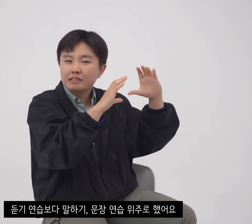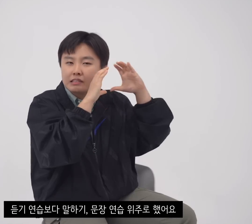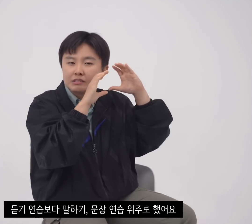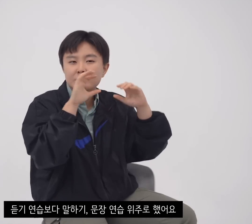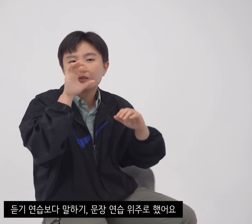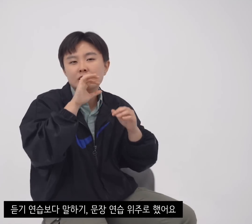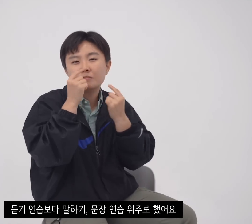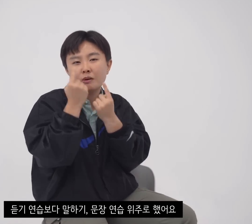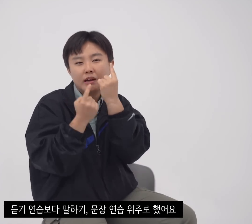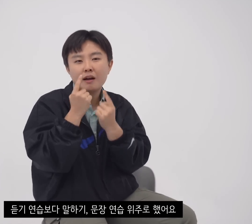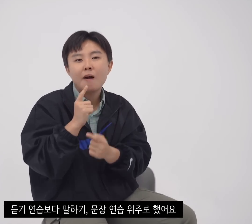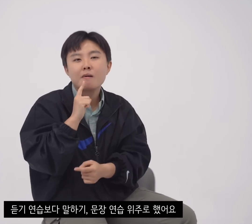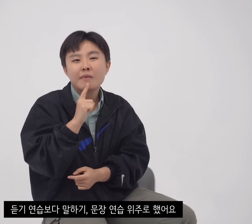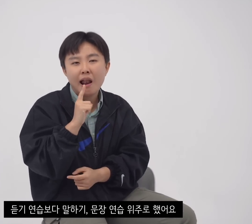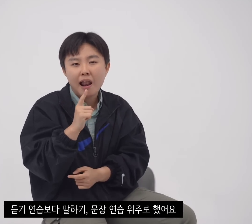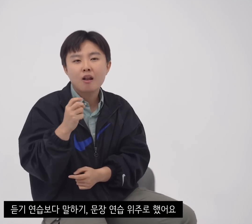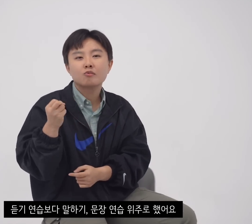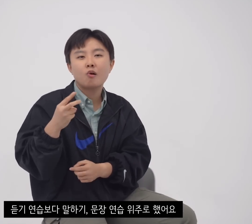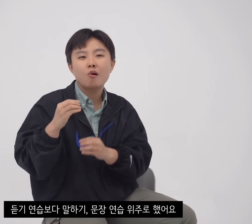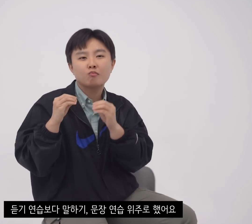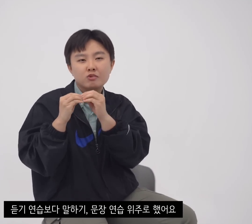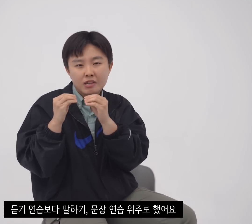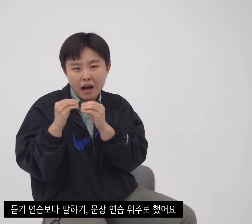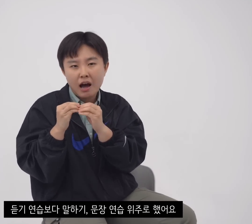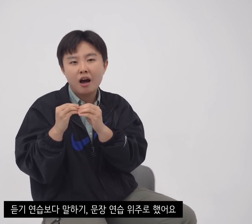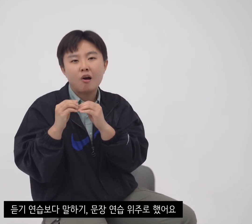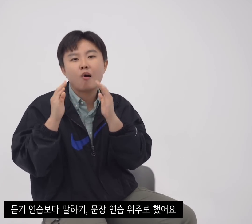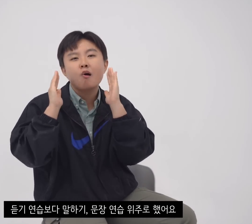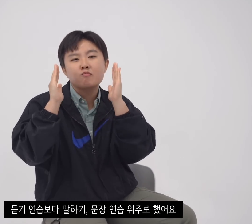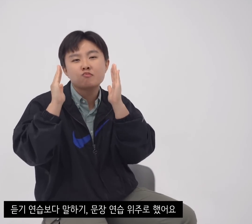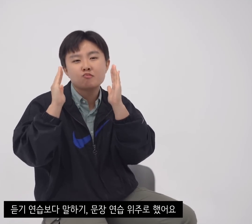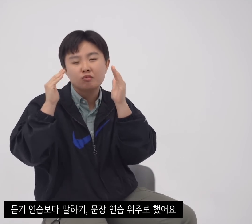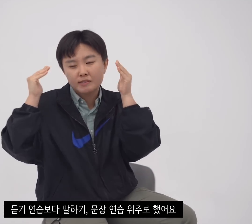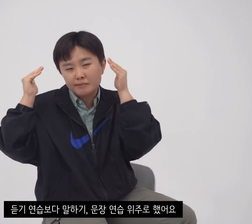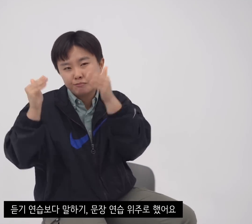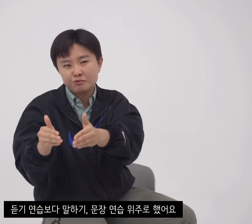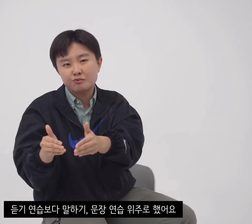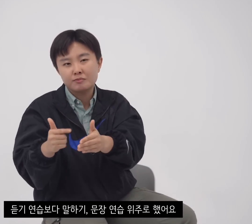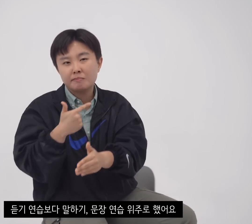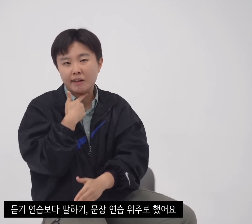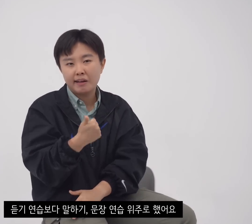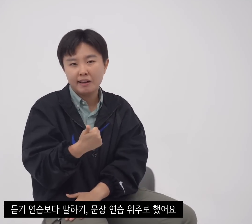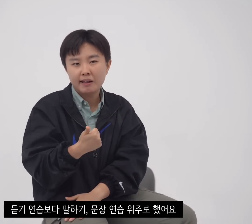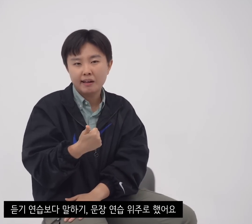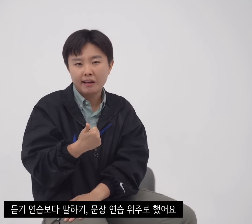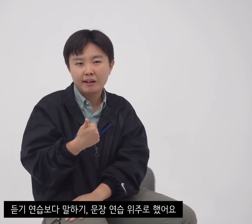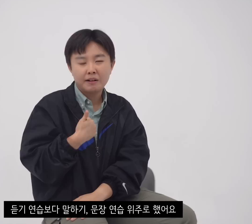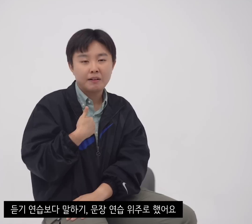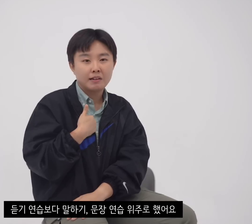I focused on speaking and sentence practice rather than listening practice.